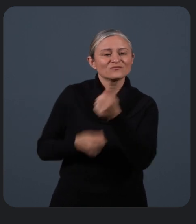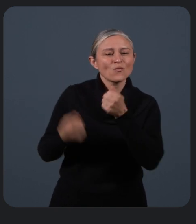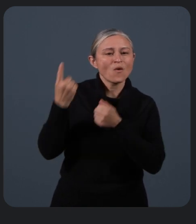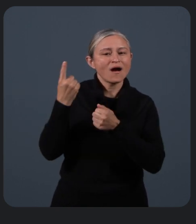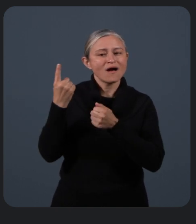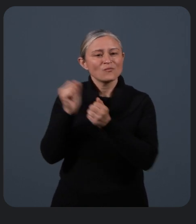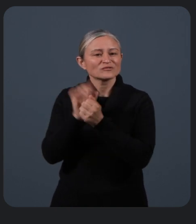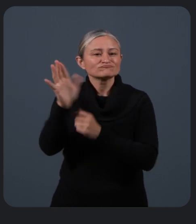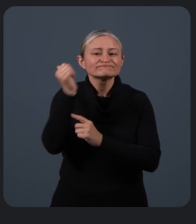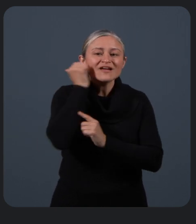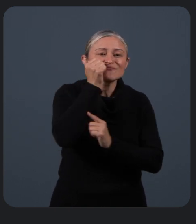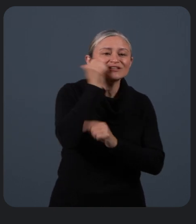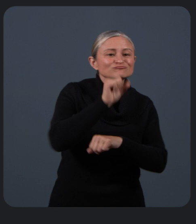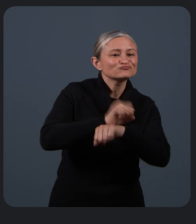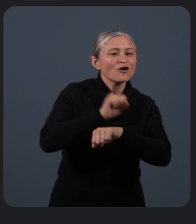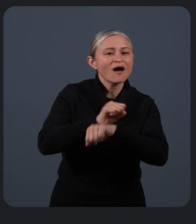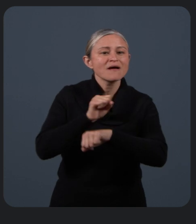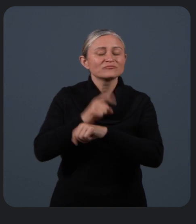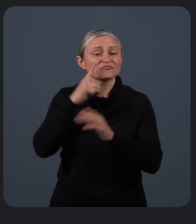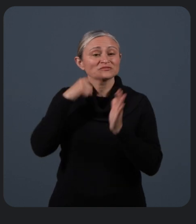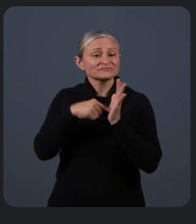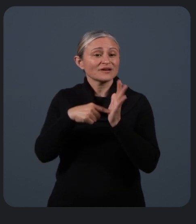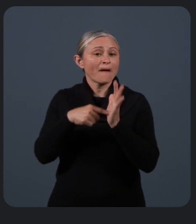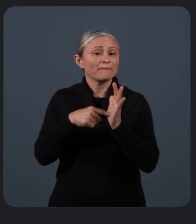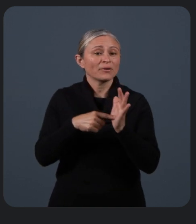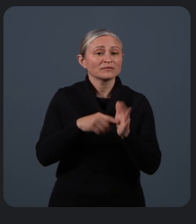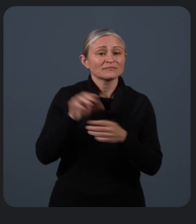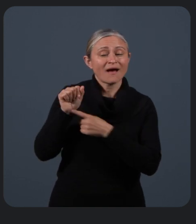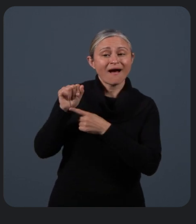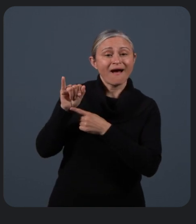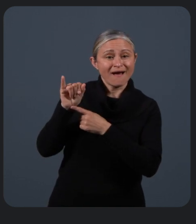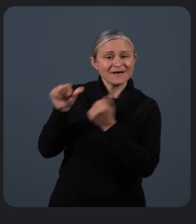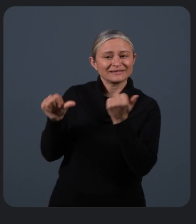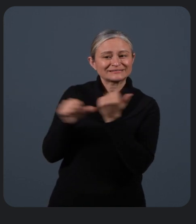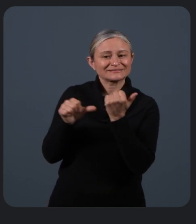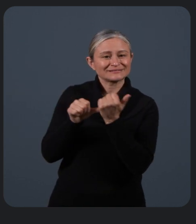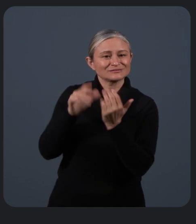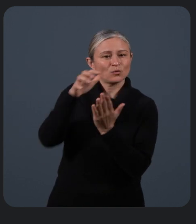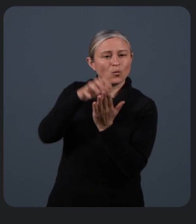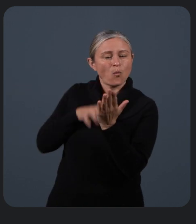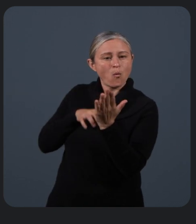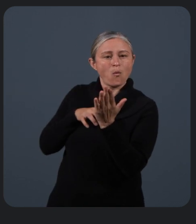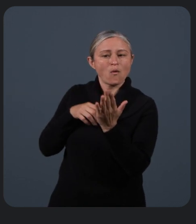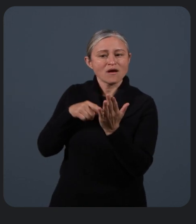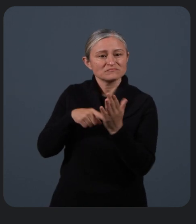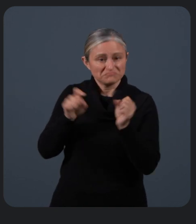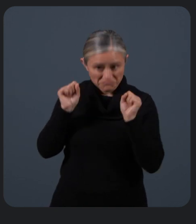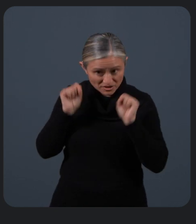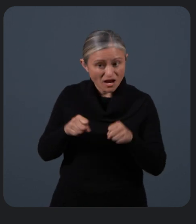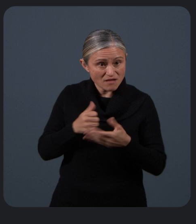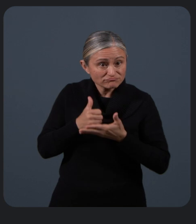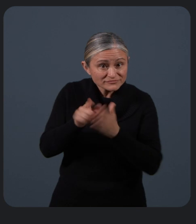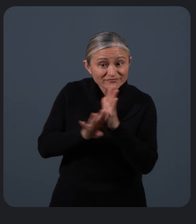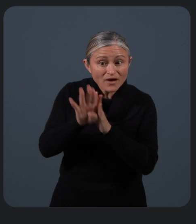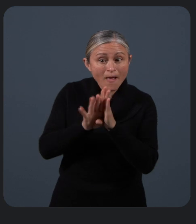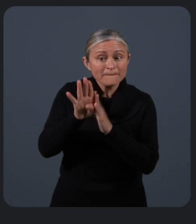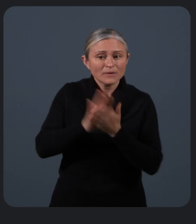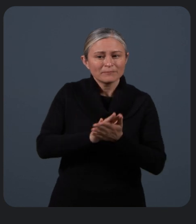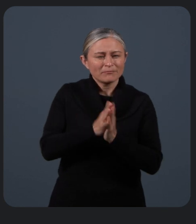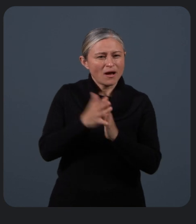For instance, AI-assisted coding has the potential to help developers become radically more productive.